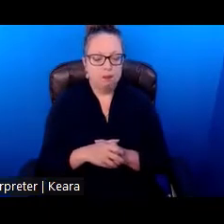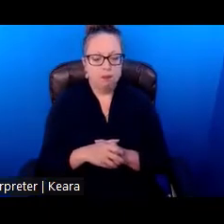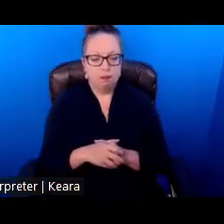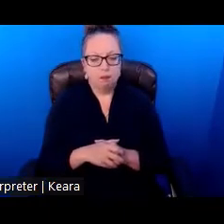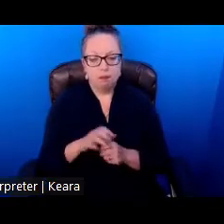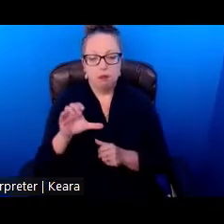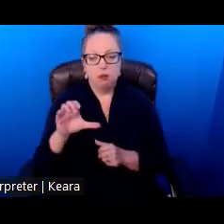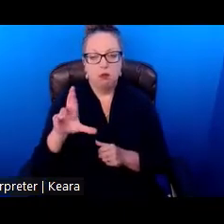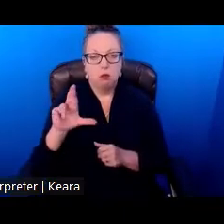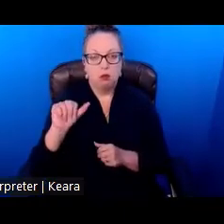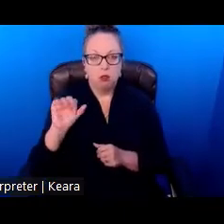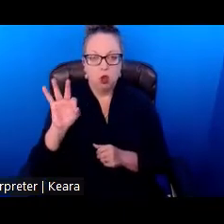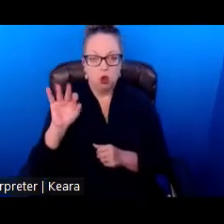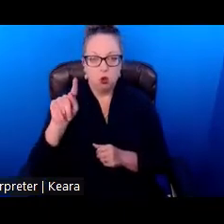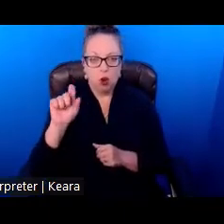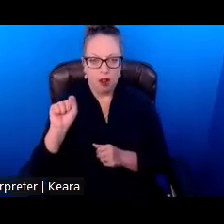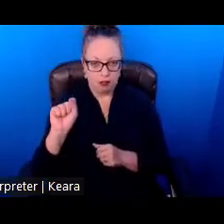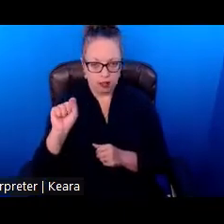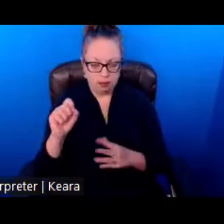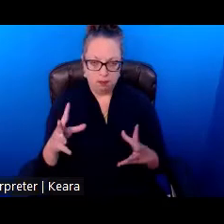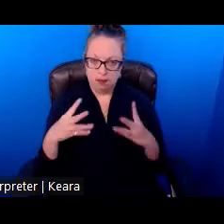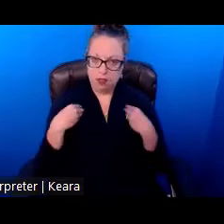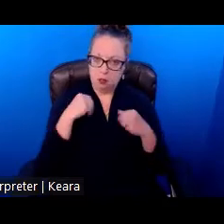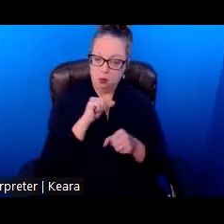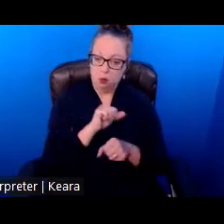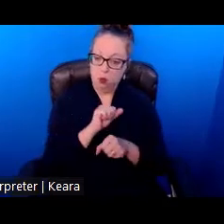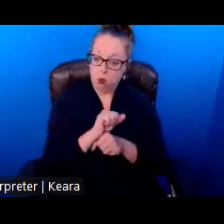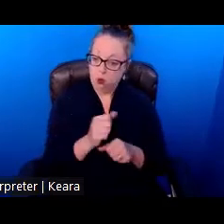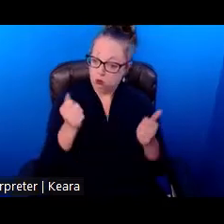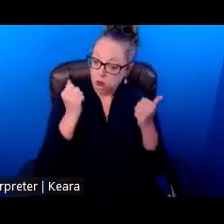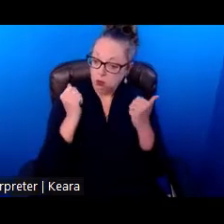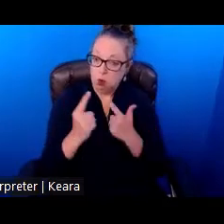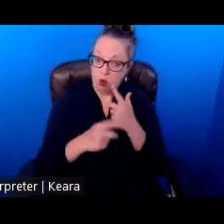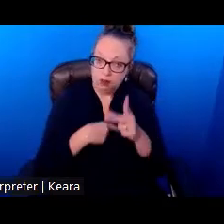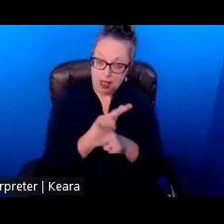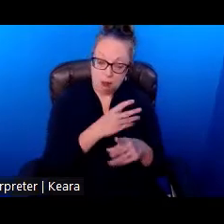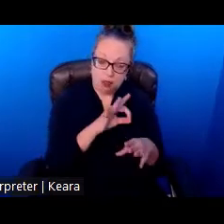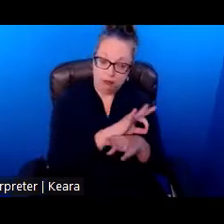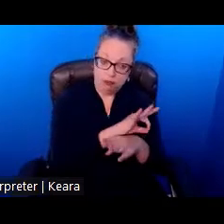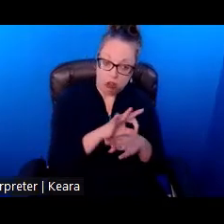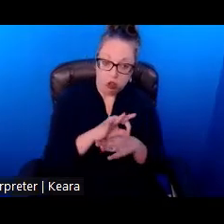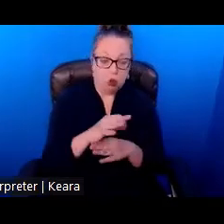This category accepts work in all forms of functional and nonfunctional craft objects